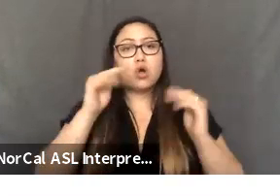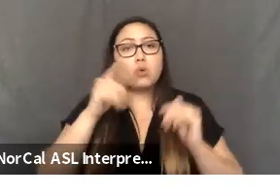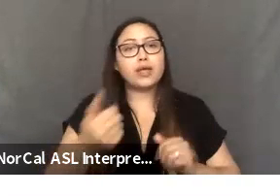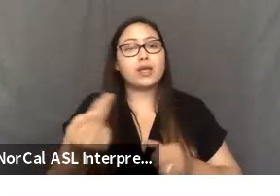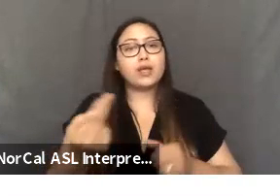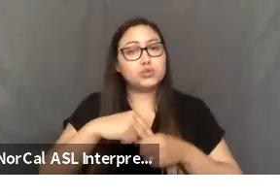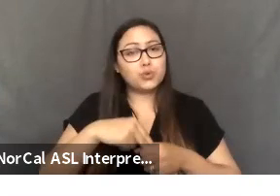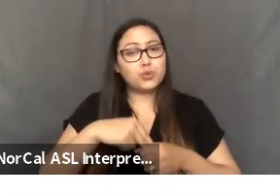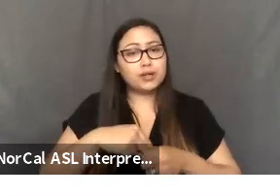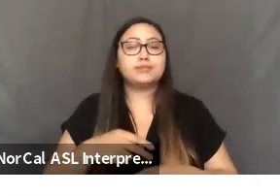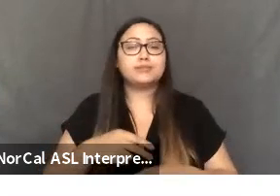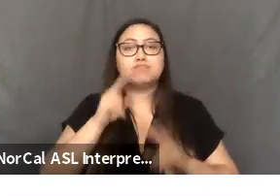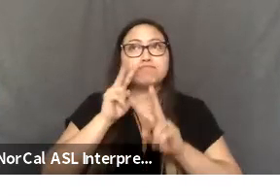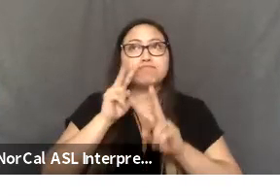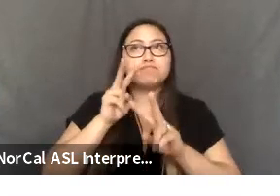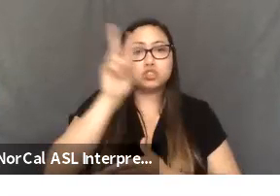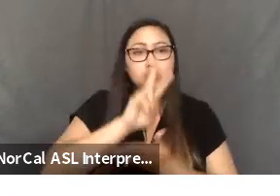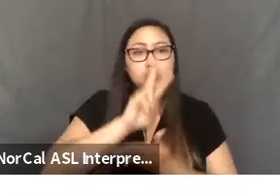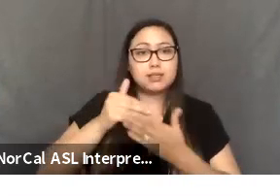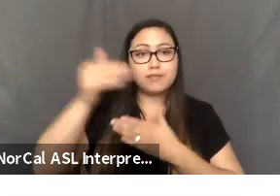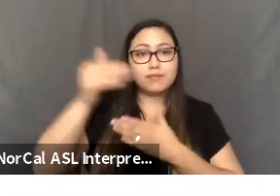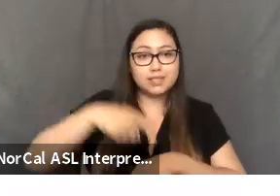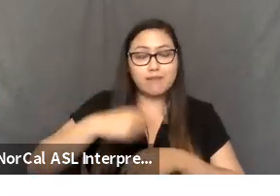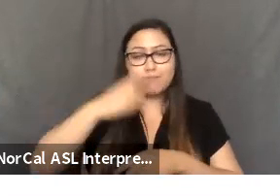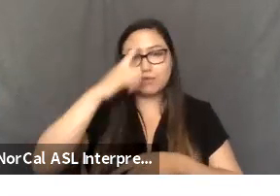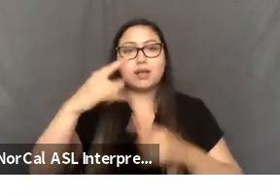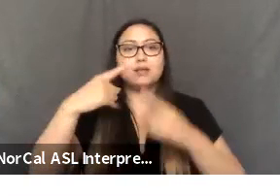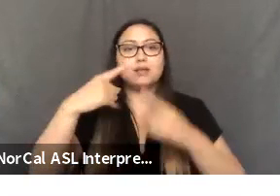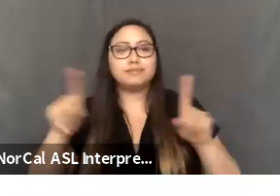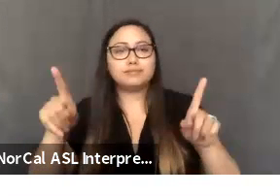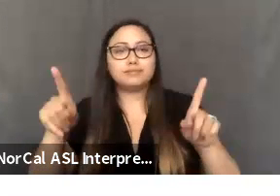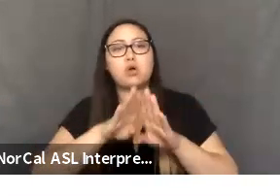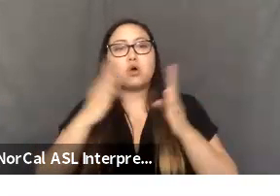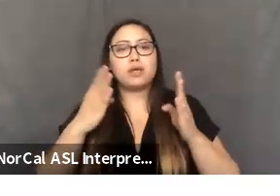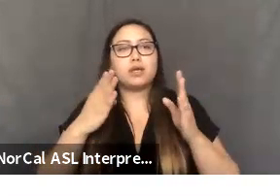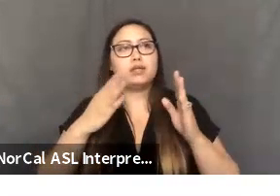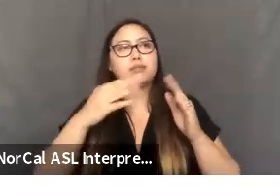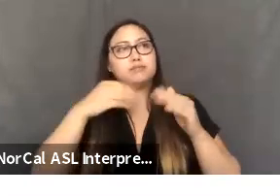weeks ahead of time for the announcement of the opening of registration for that webinar. Again,